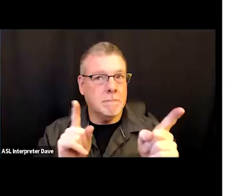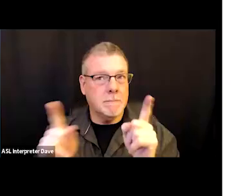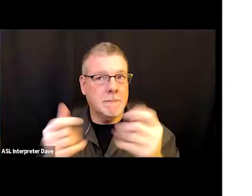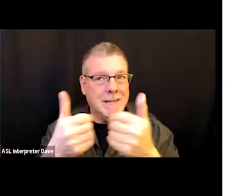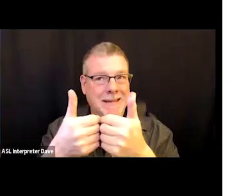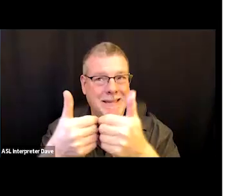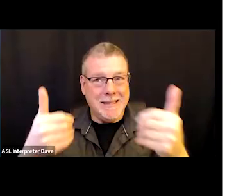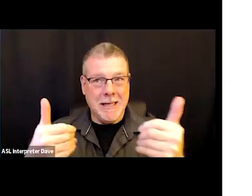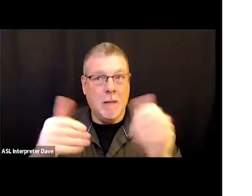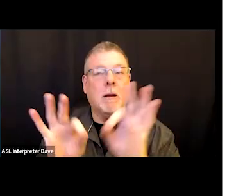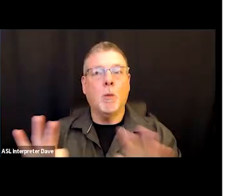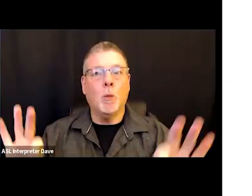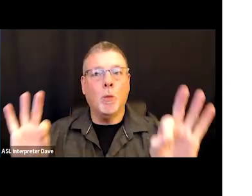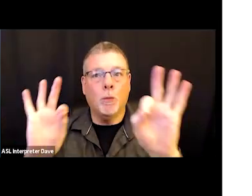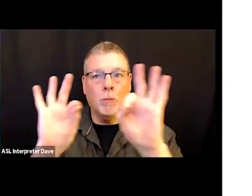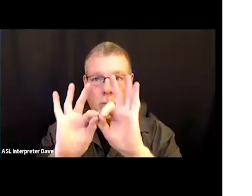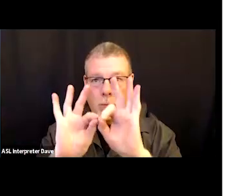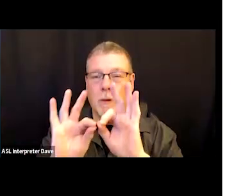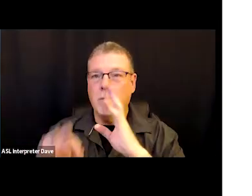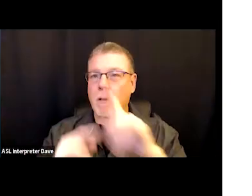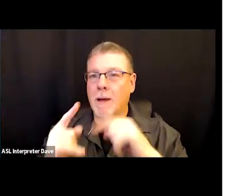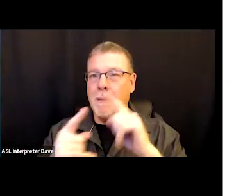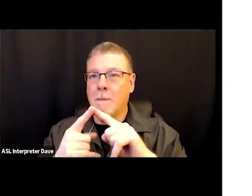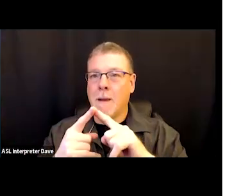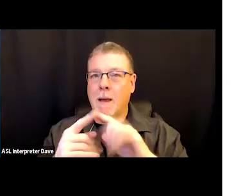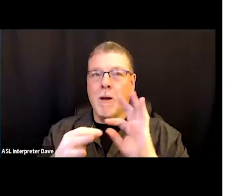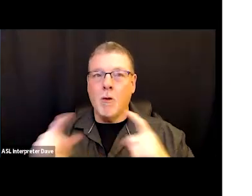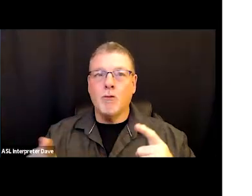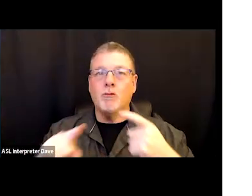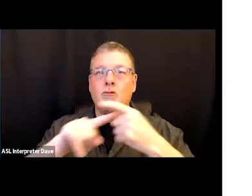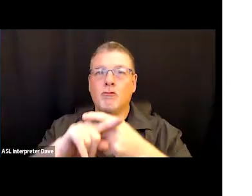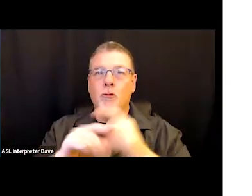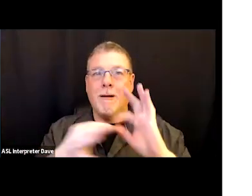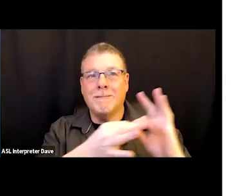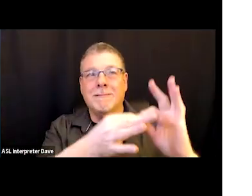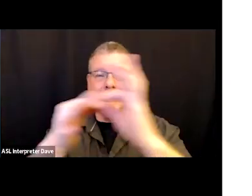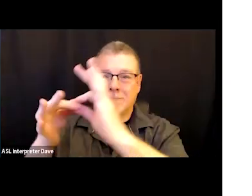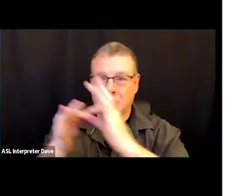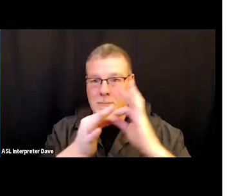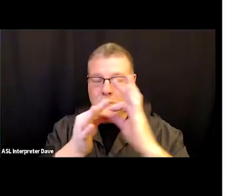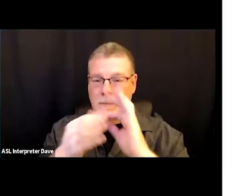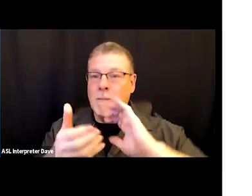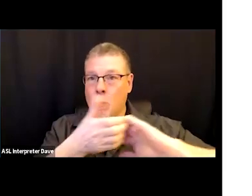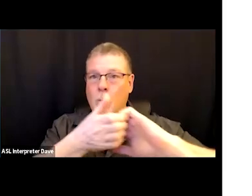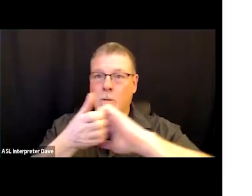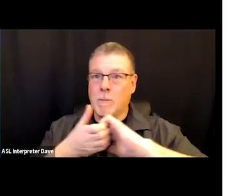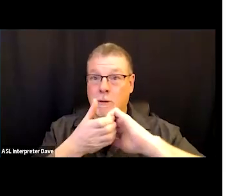And so that's what it this really means by cross-systems collaboration. And probably most importantly, my friends,